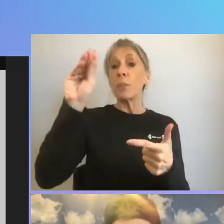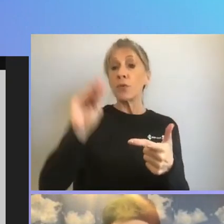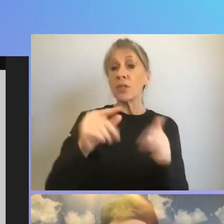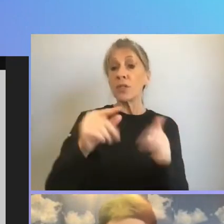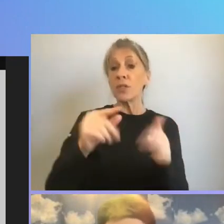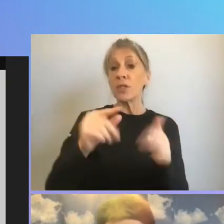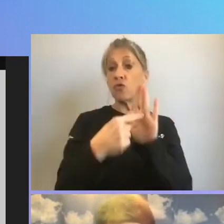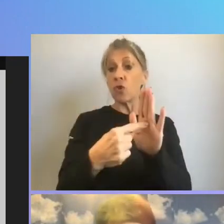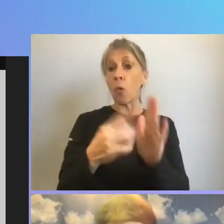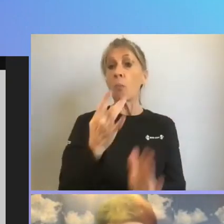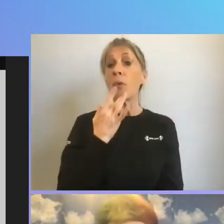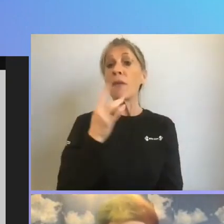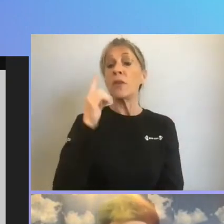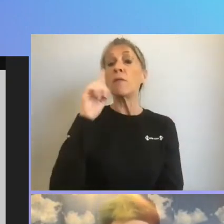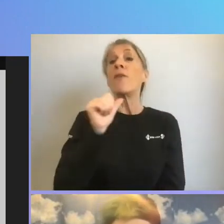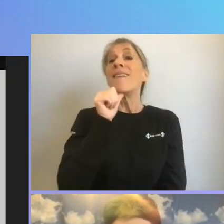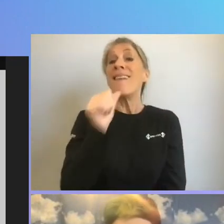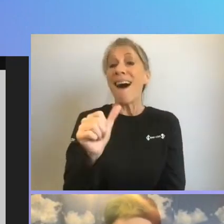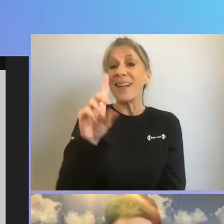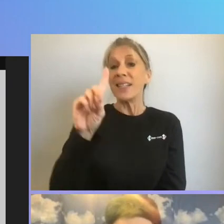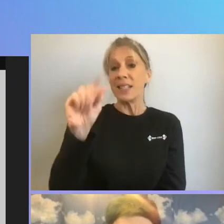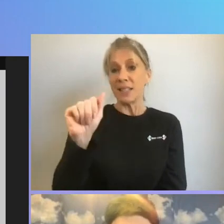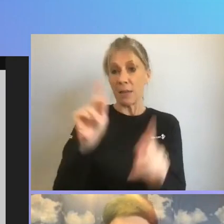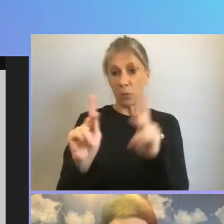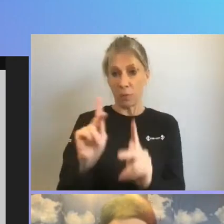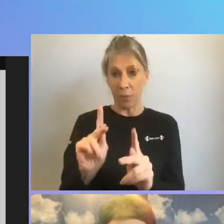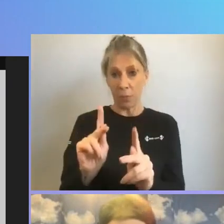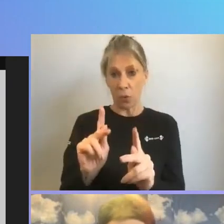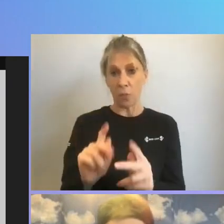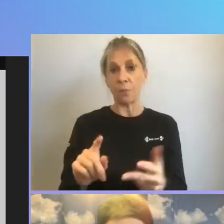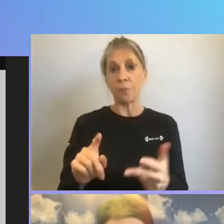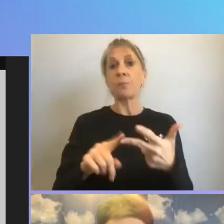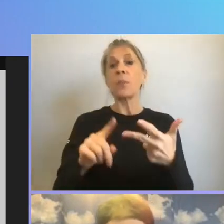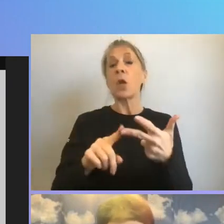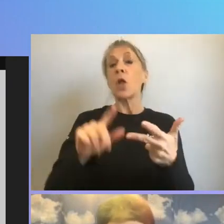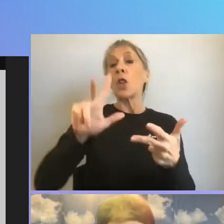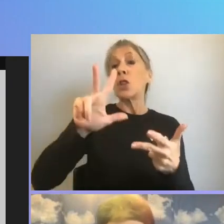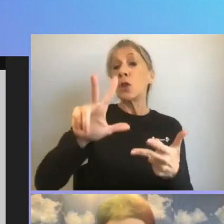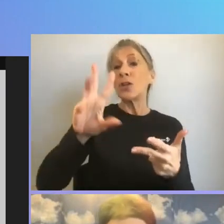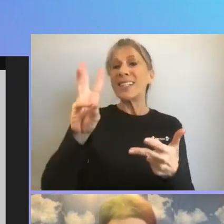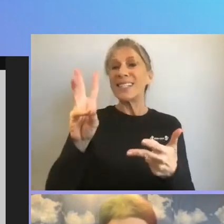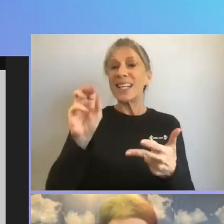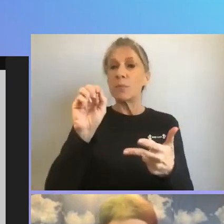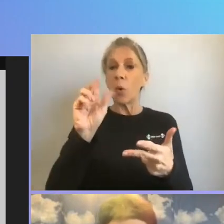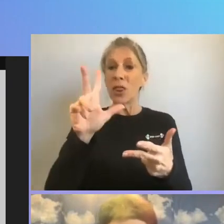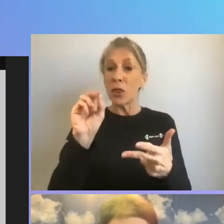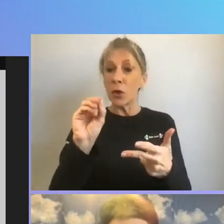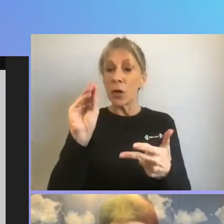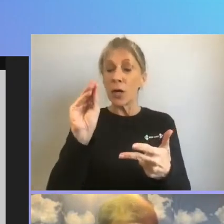preference for non-disabled people, 36.30% showed a moderate